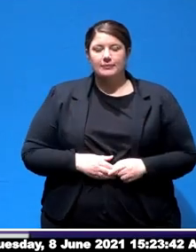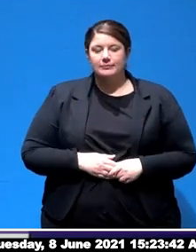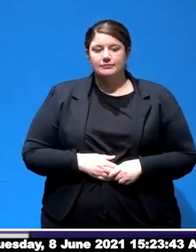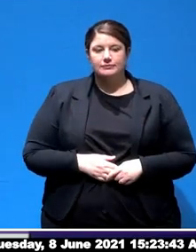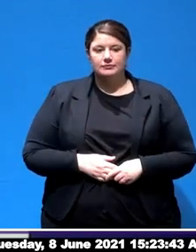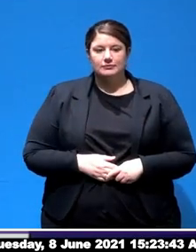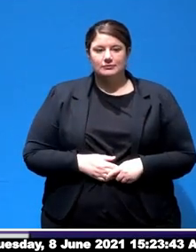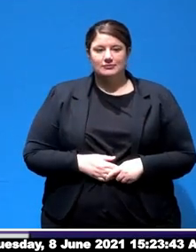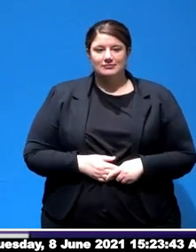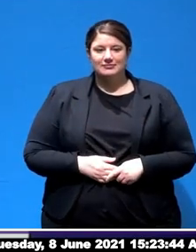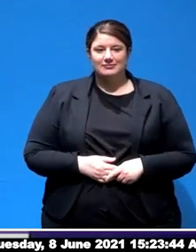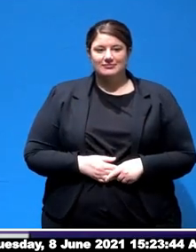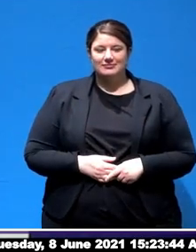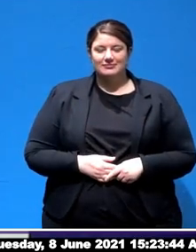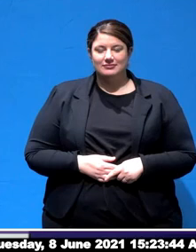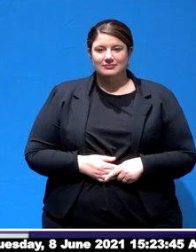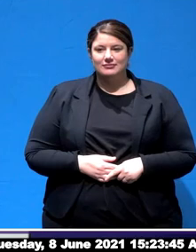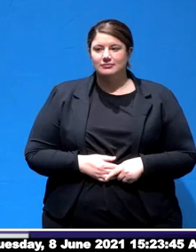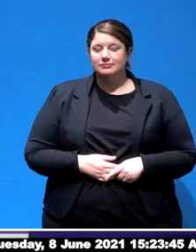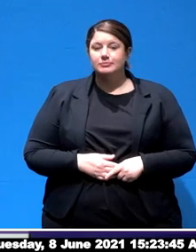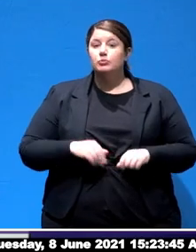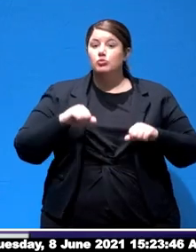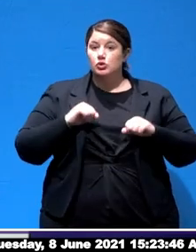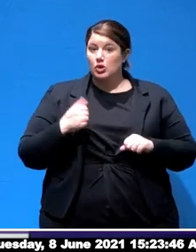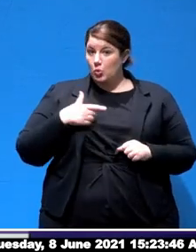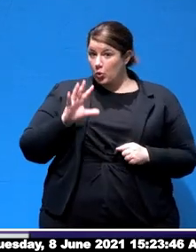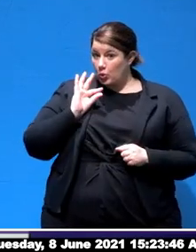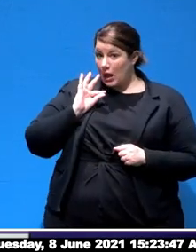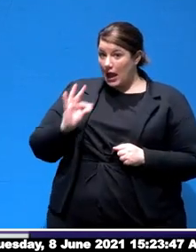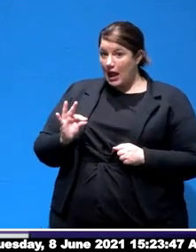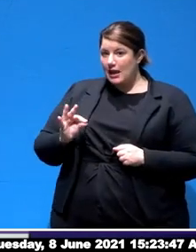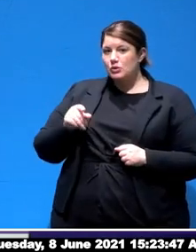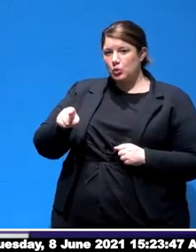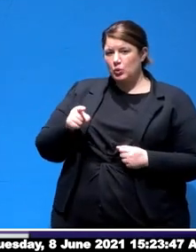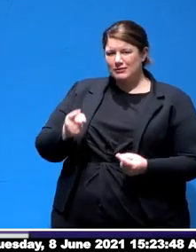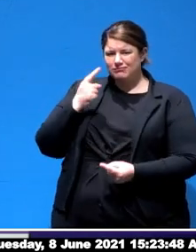I was going to ask you, Ms Kirkby, your answer, I wasn't clear